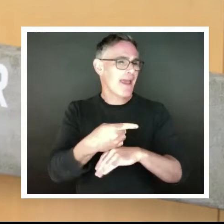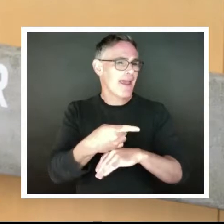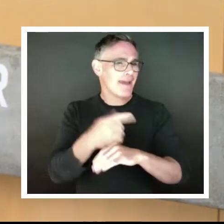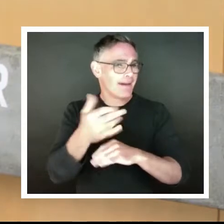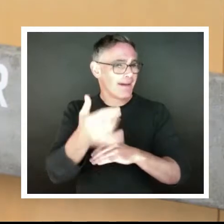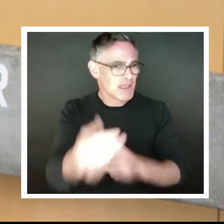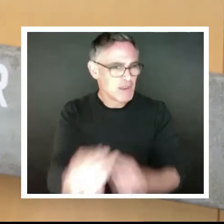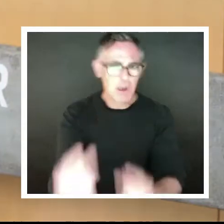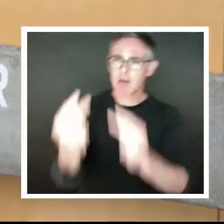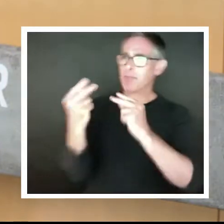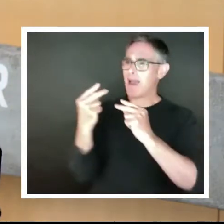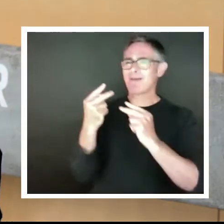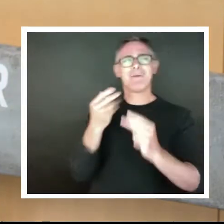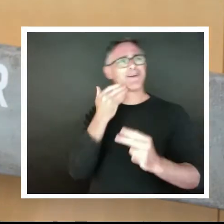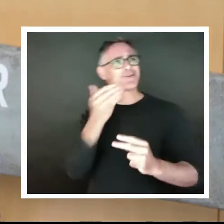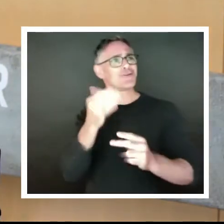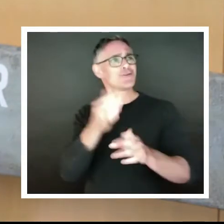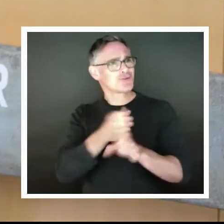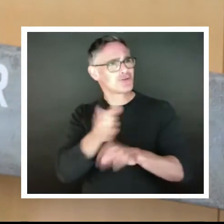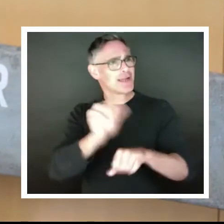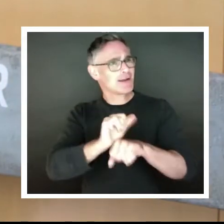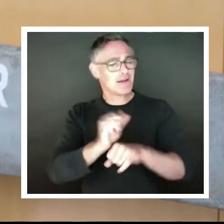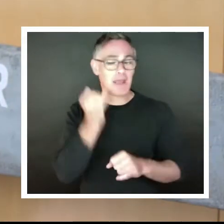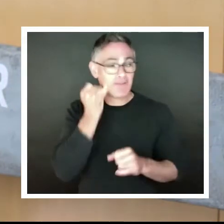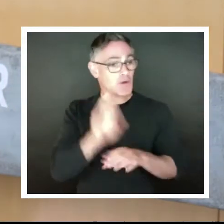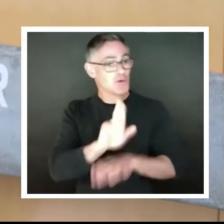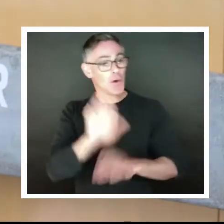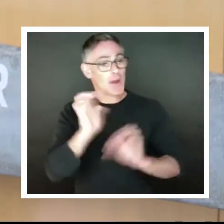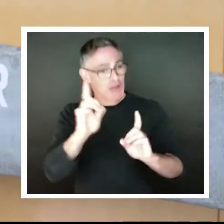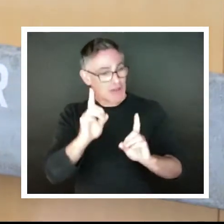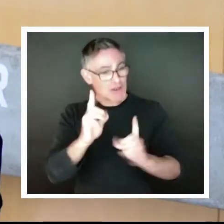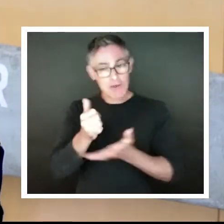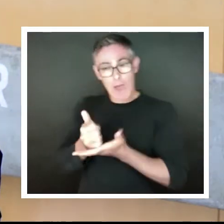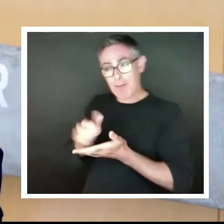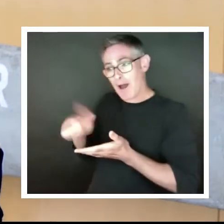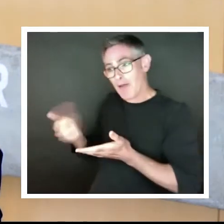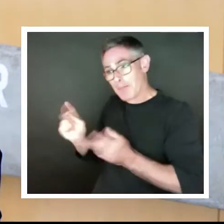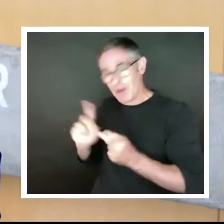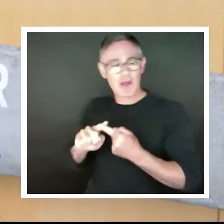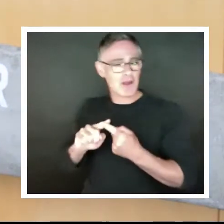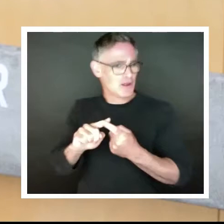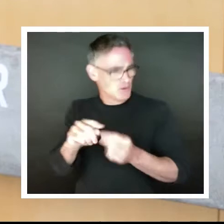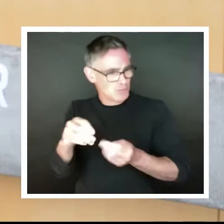If you use your education and skills to help others, to bring greater justice to the world,